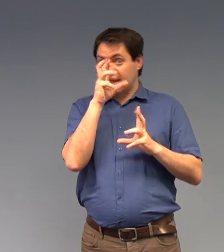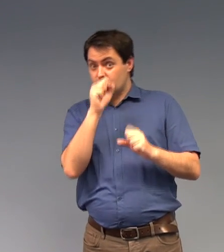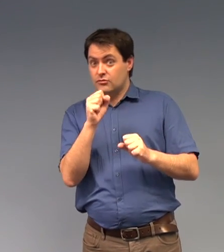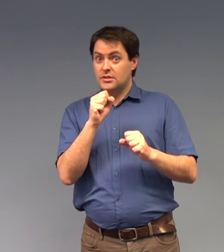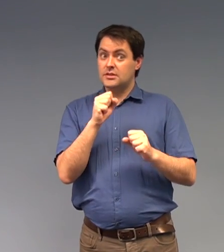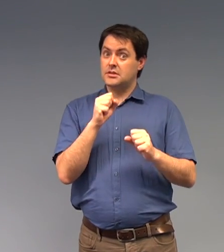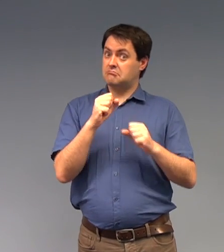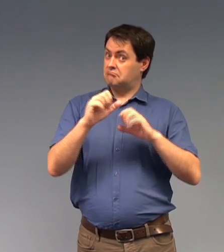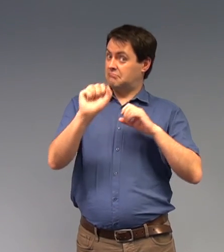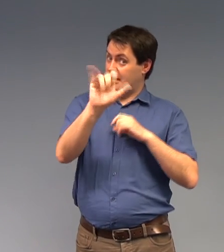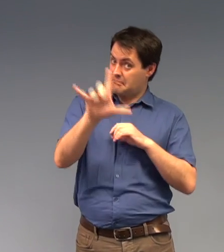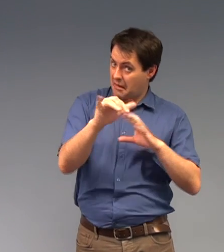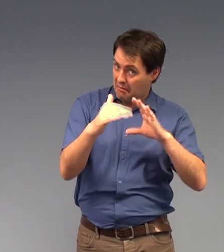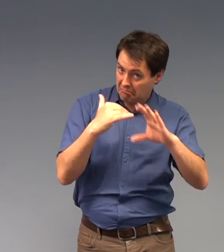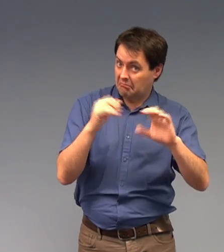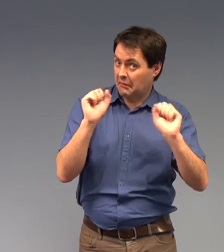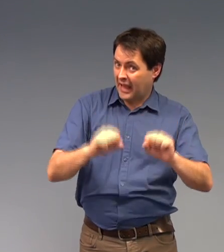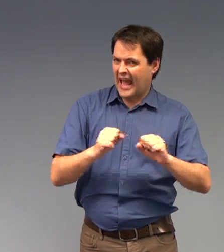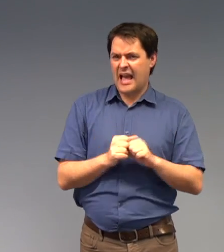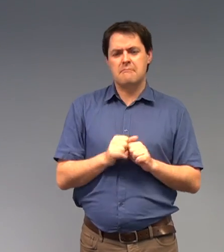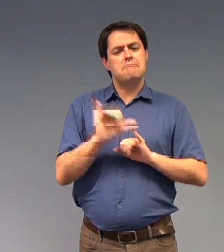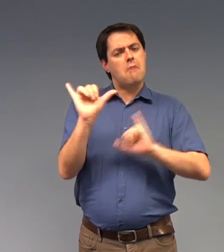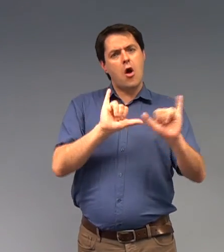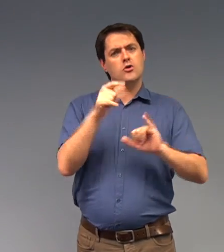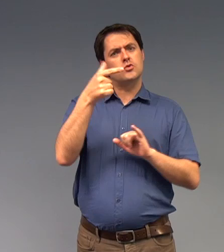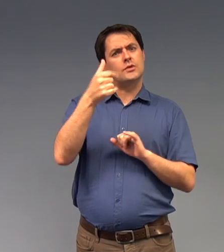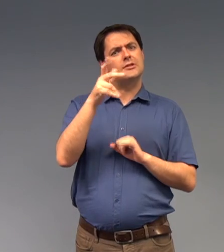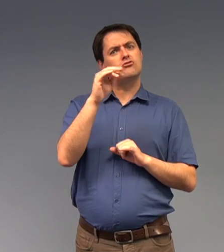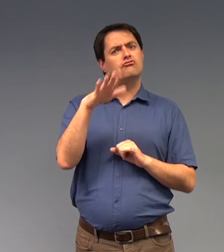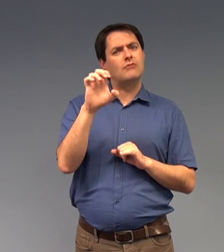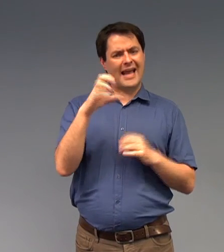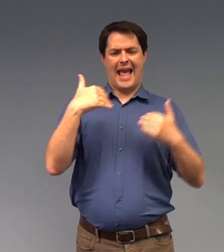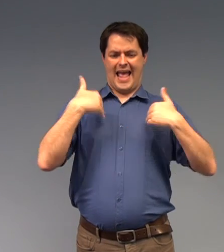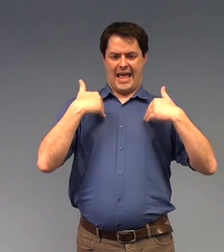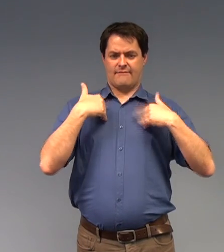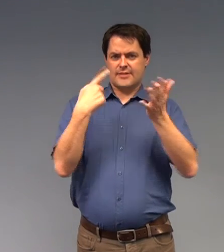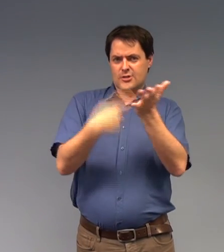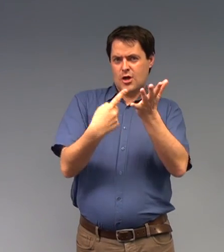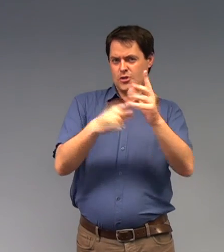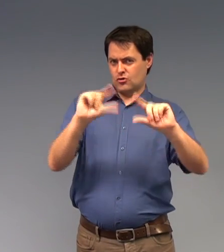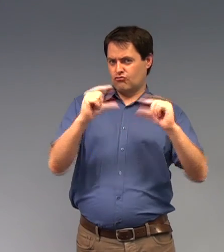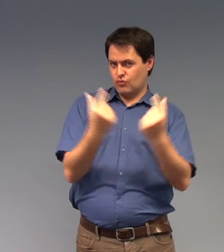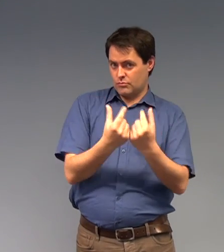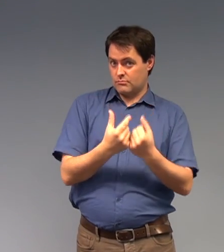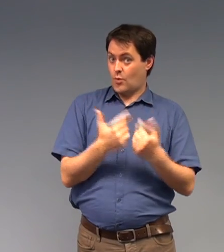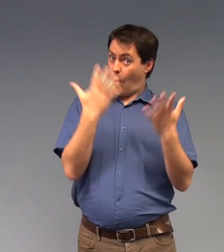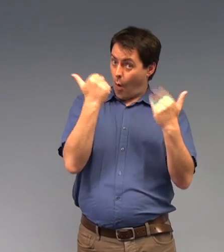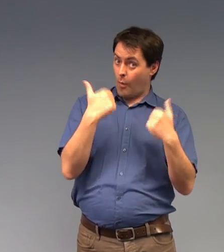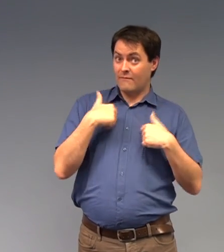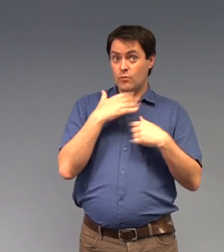You see my e-mail is here. If you have some questions, feel free to email me.